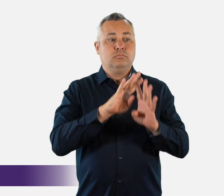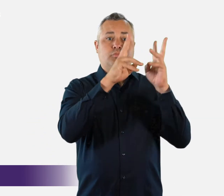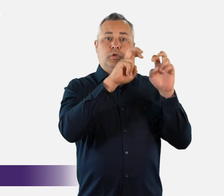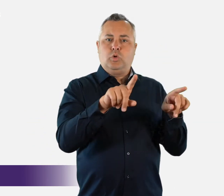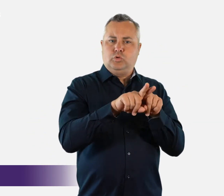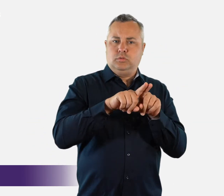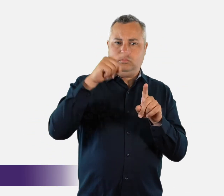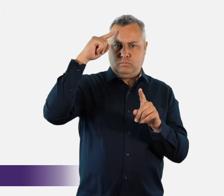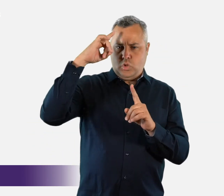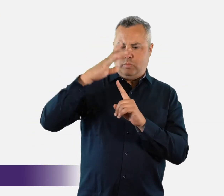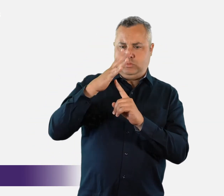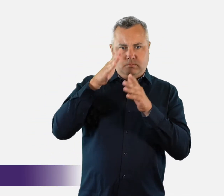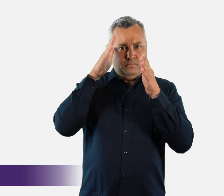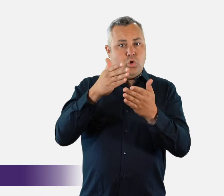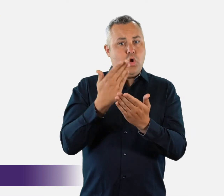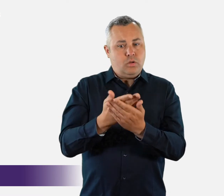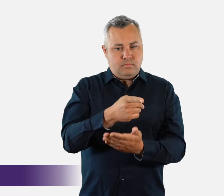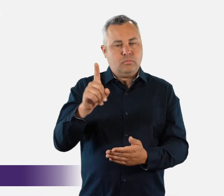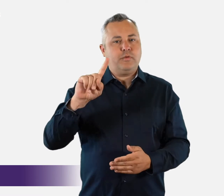The Royal Commission must have regard to the particular situation of -